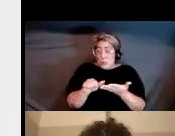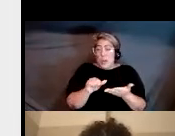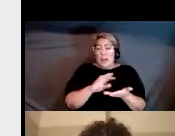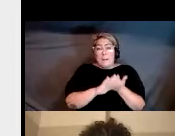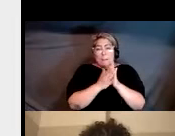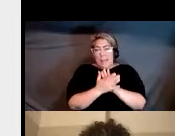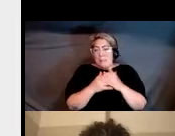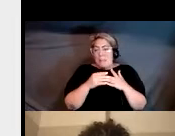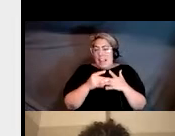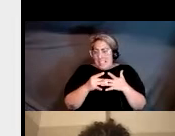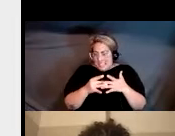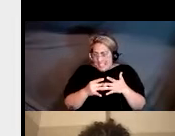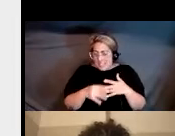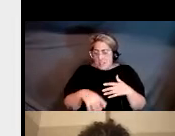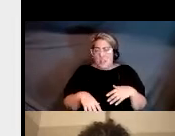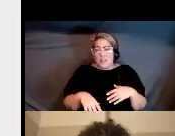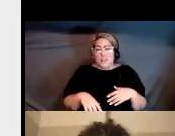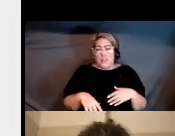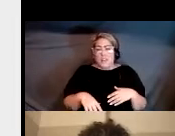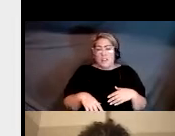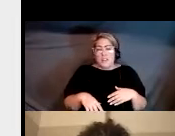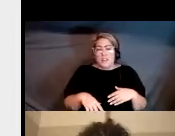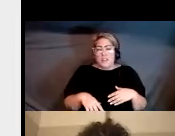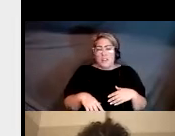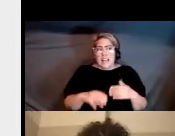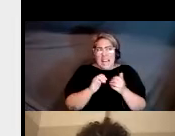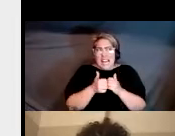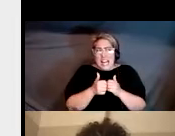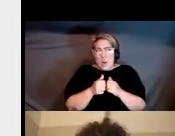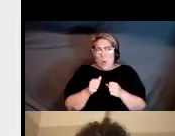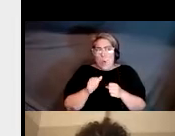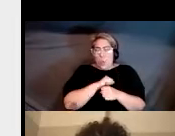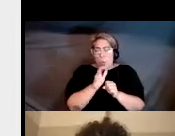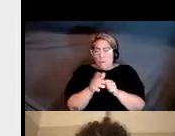for how COVID regulations and mandates are rolled out